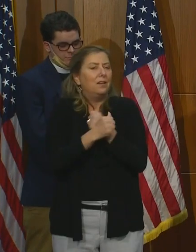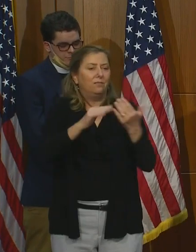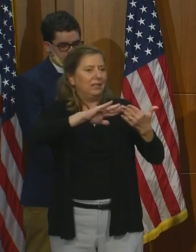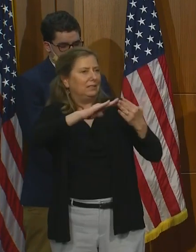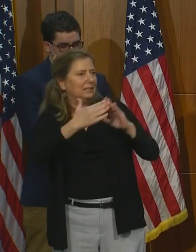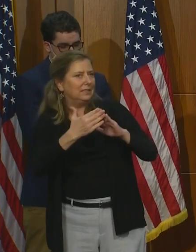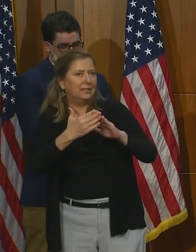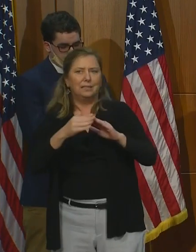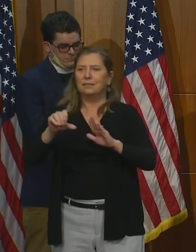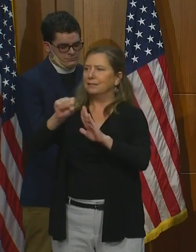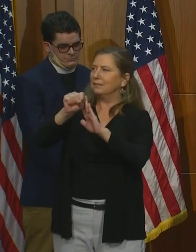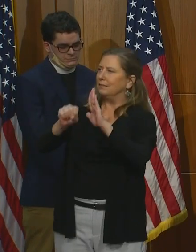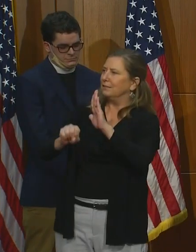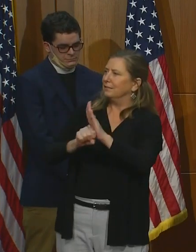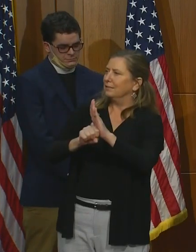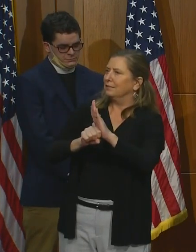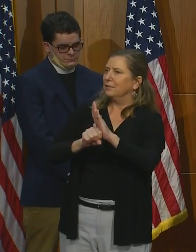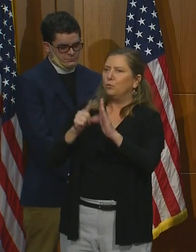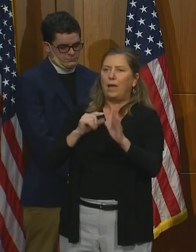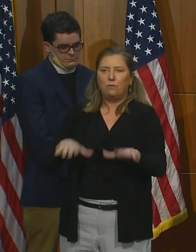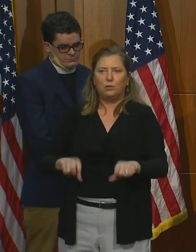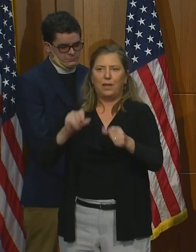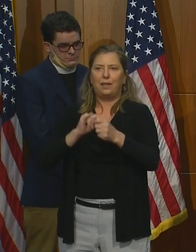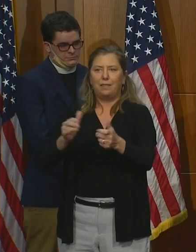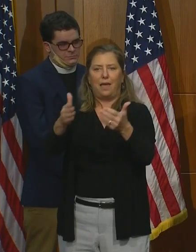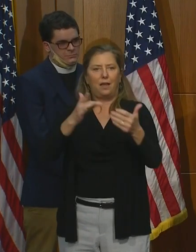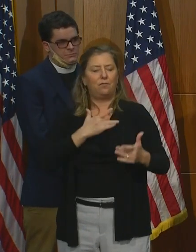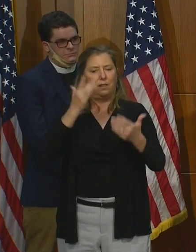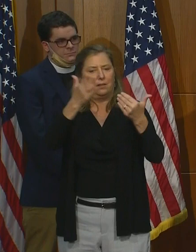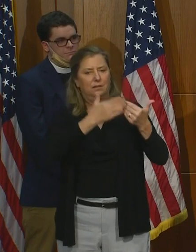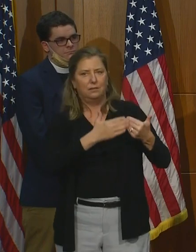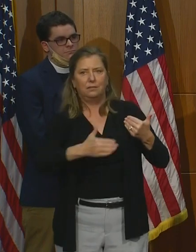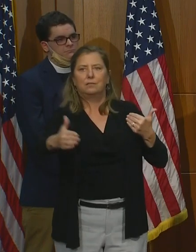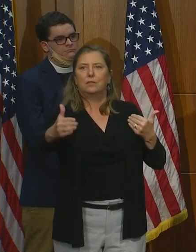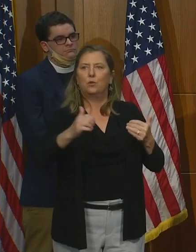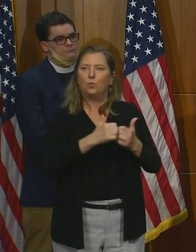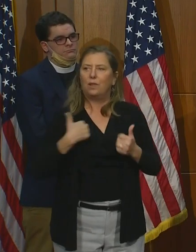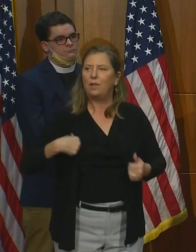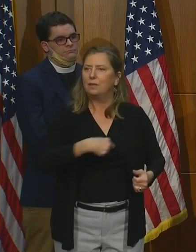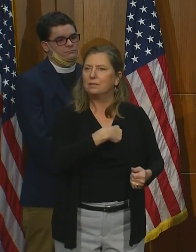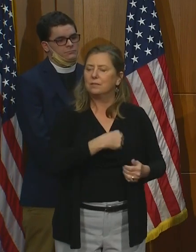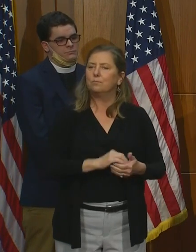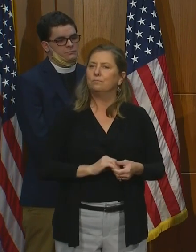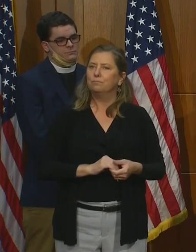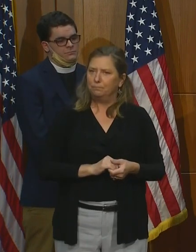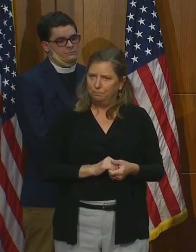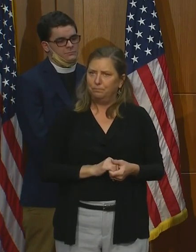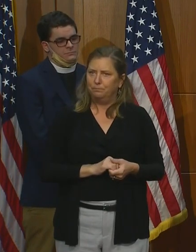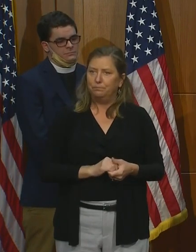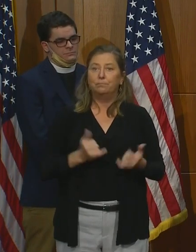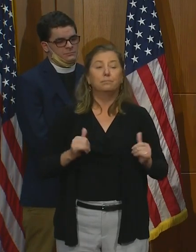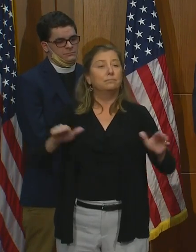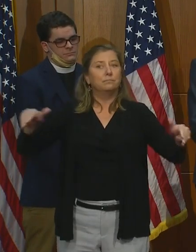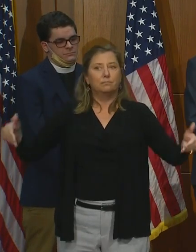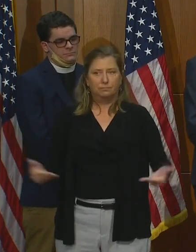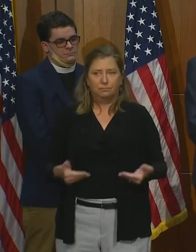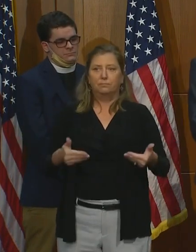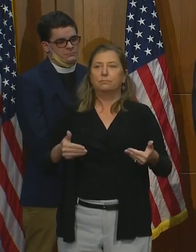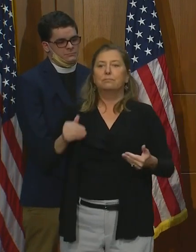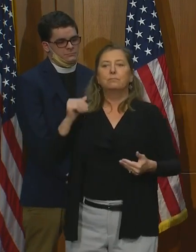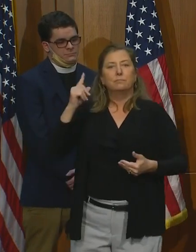DIVERSE AND LOVING CITY AND